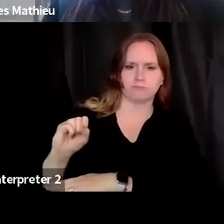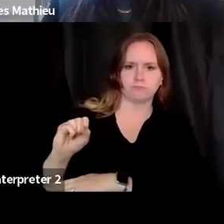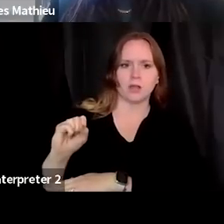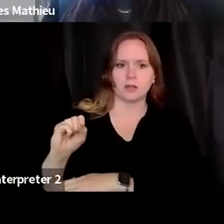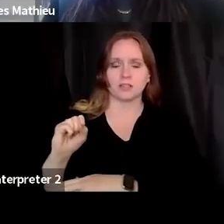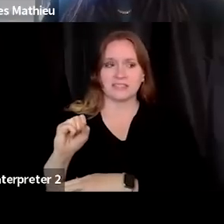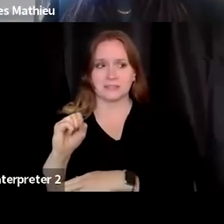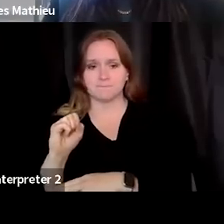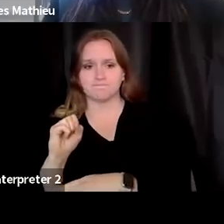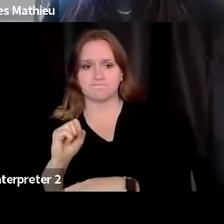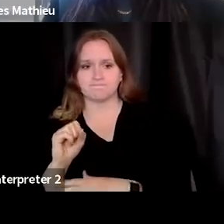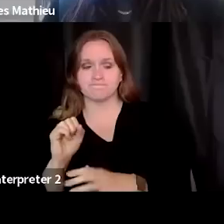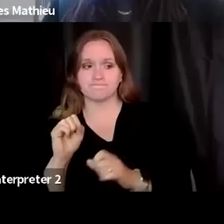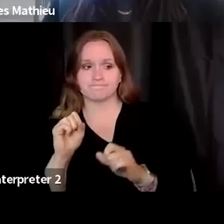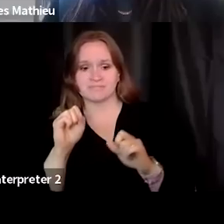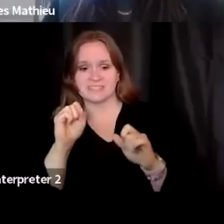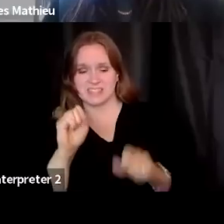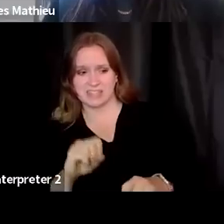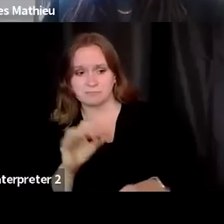into exposing the reality of their circumstances